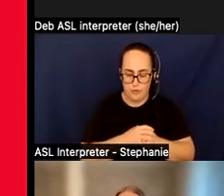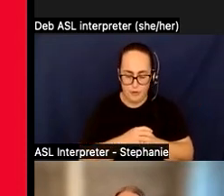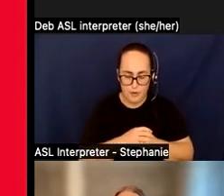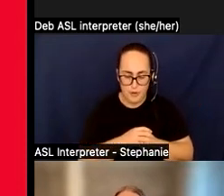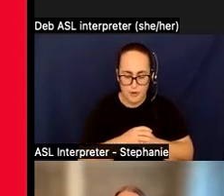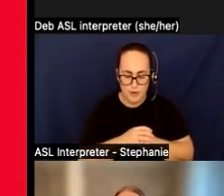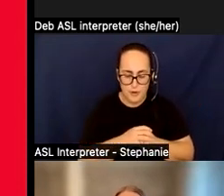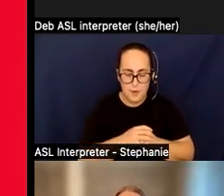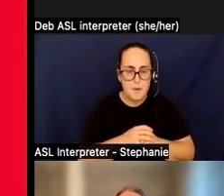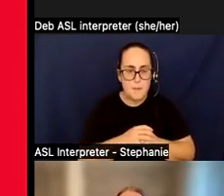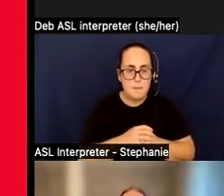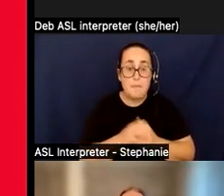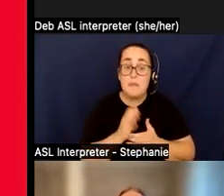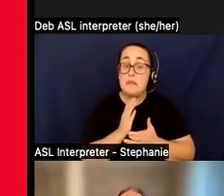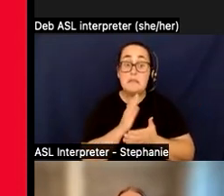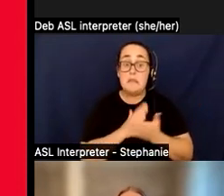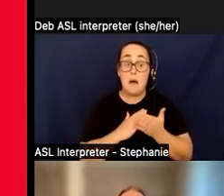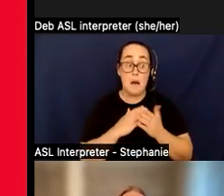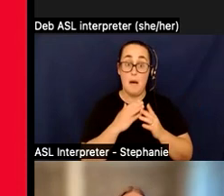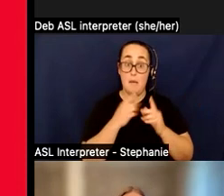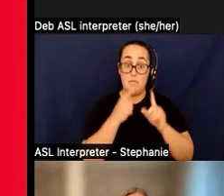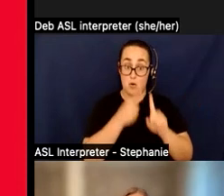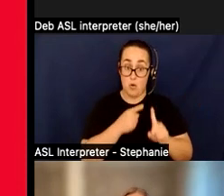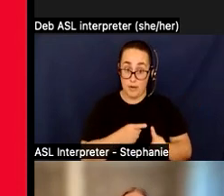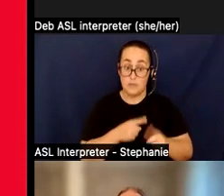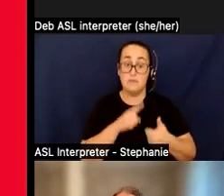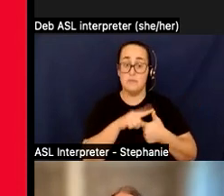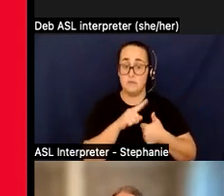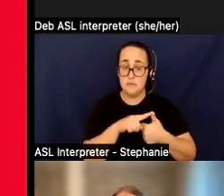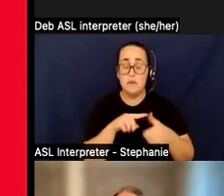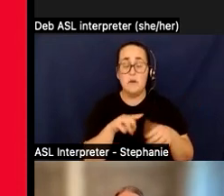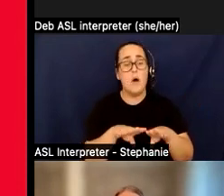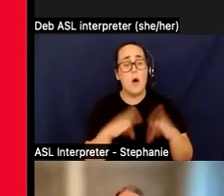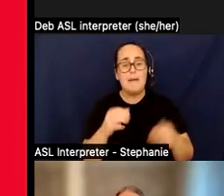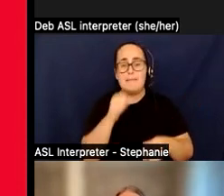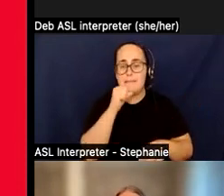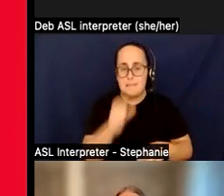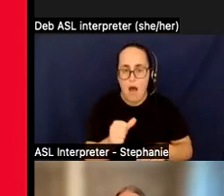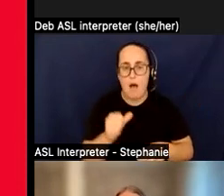that this is open to nonprofit, community-run organizations. I went through a list before,